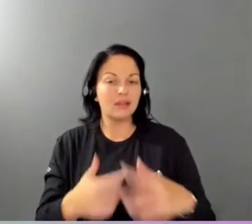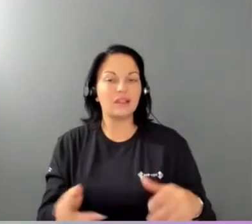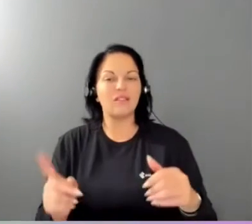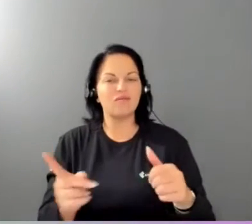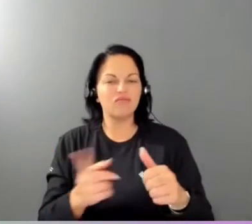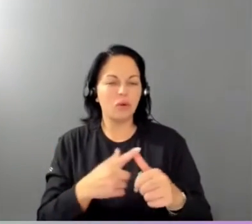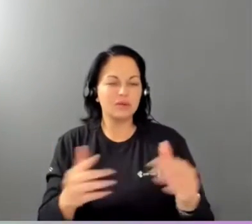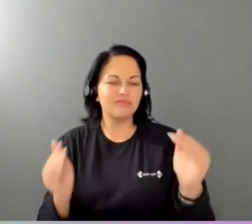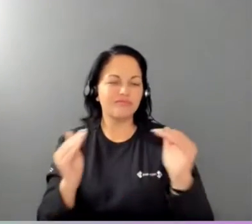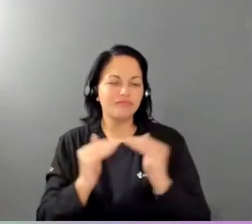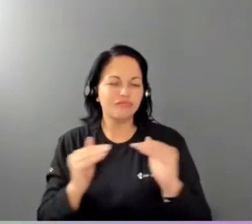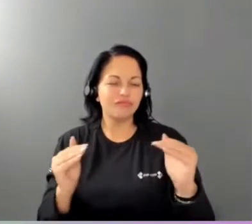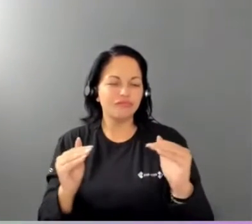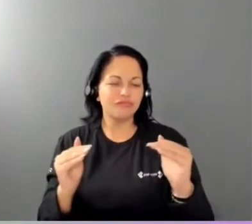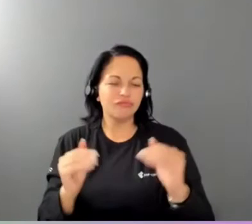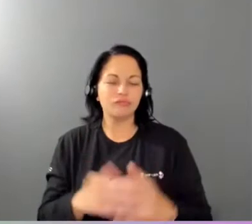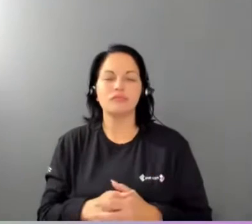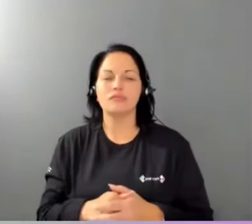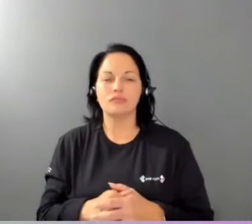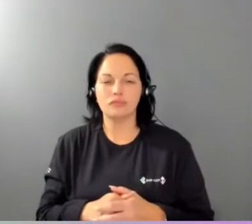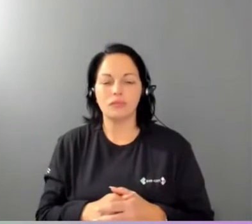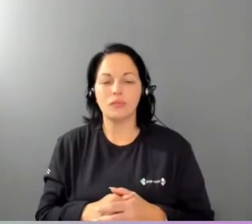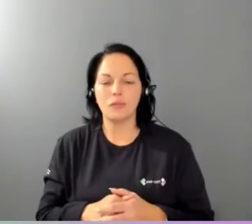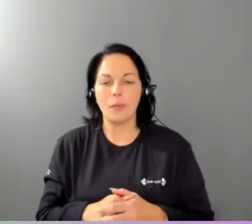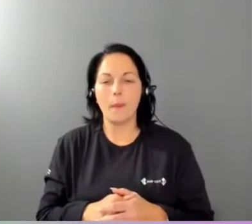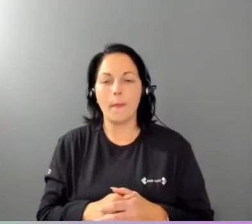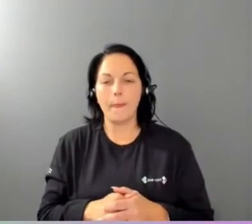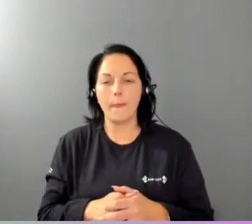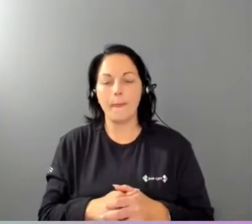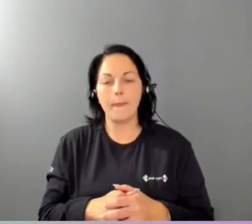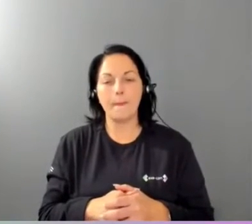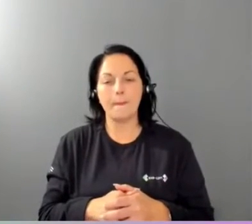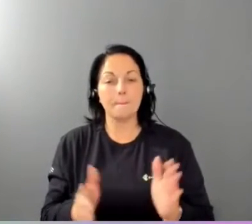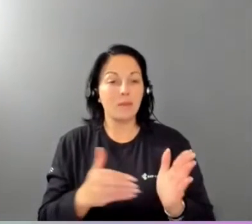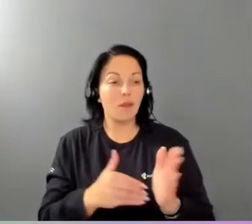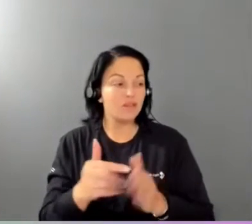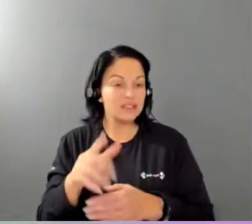levels, but let's start with the first one. This is of course, where we all start.